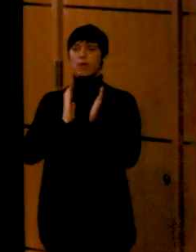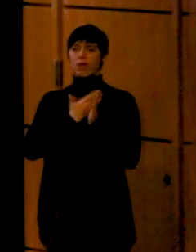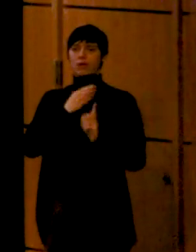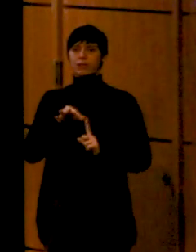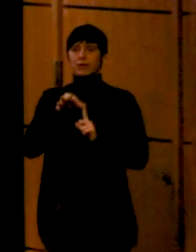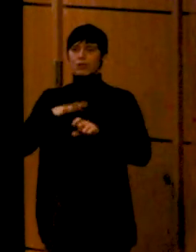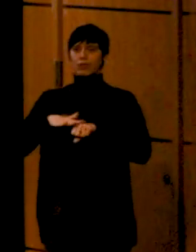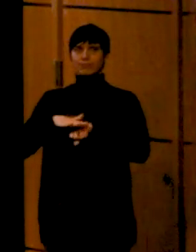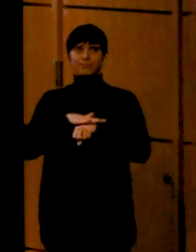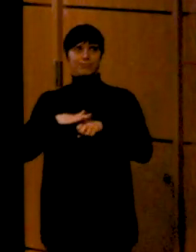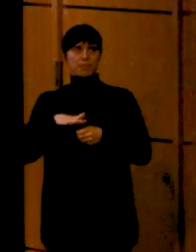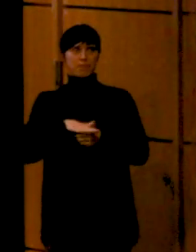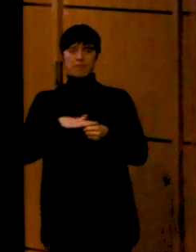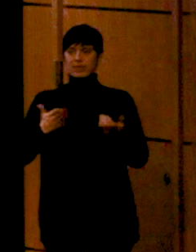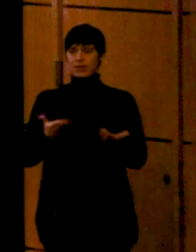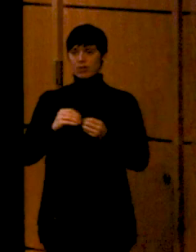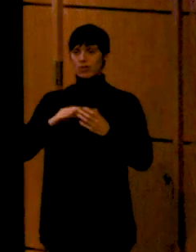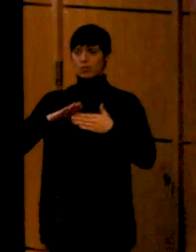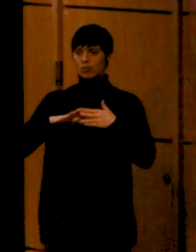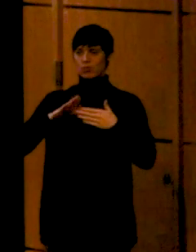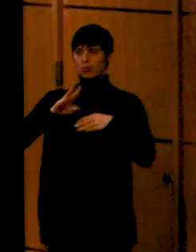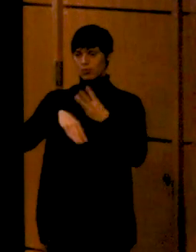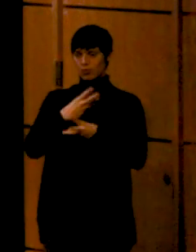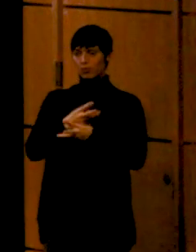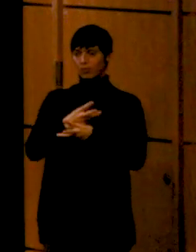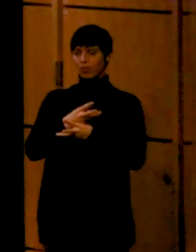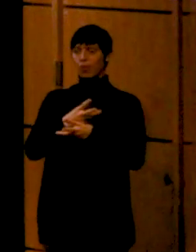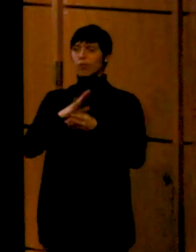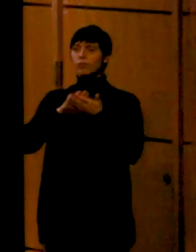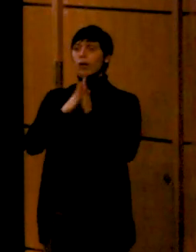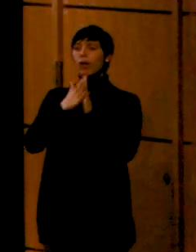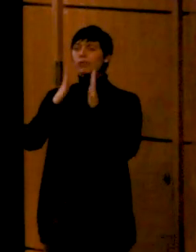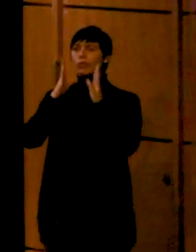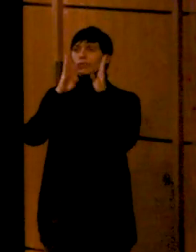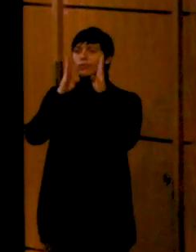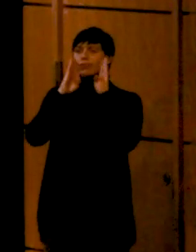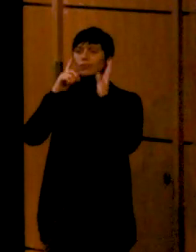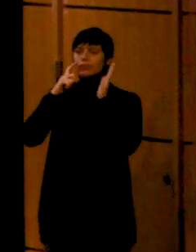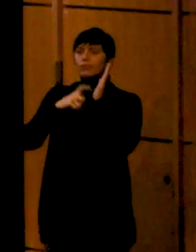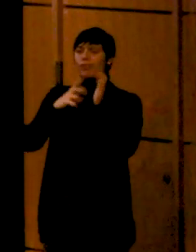of our natural surroundings, and our responsibility to be stewards of them, as well as kept us